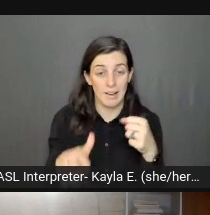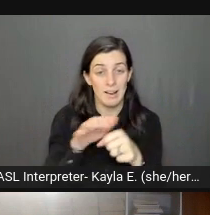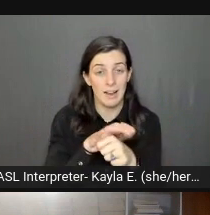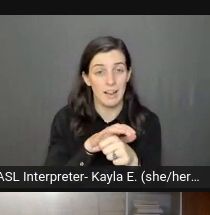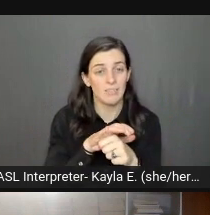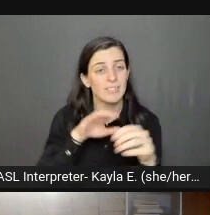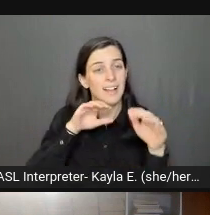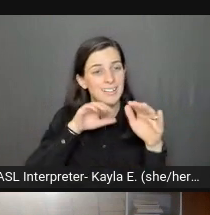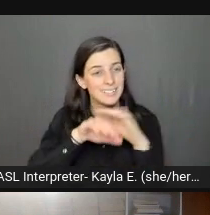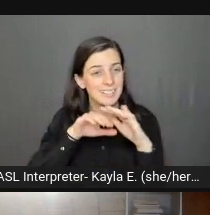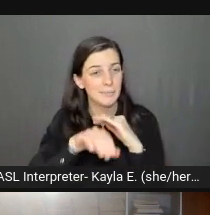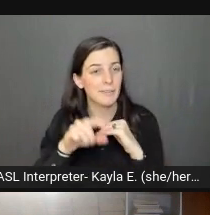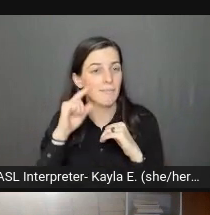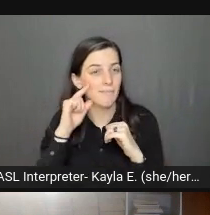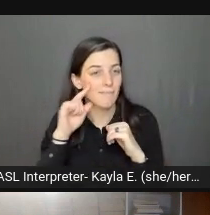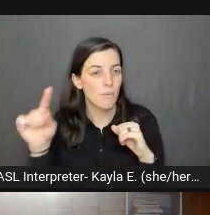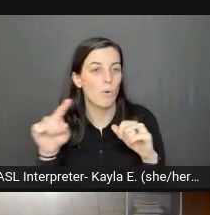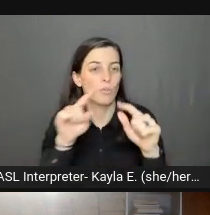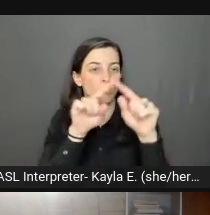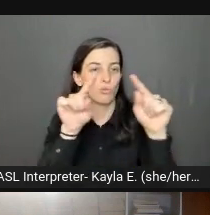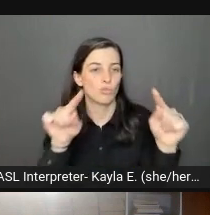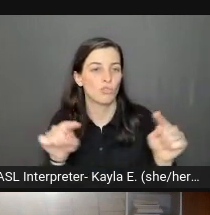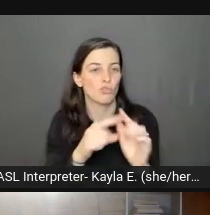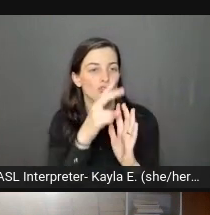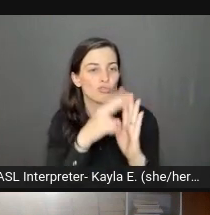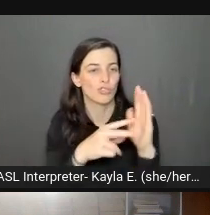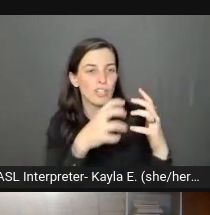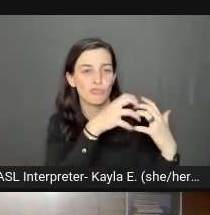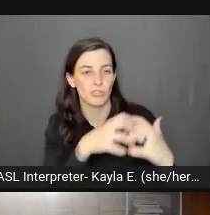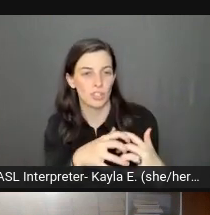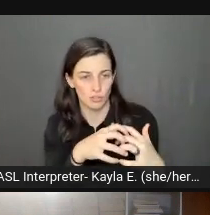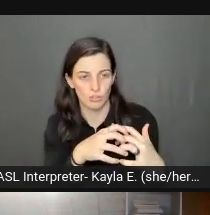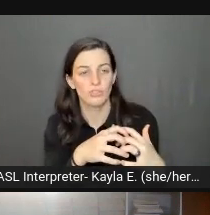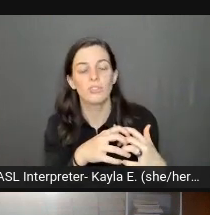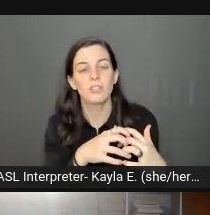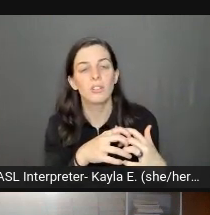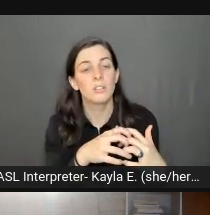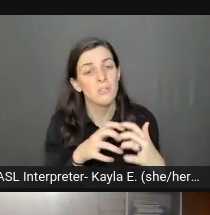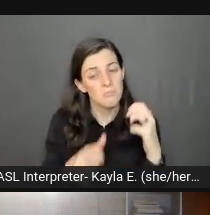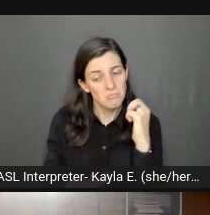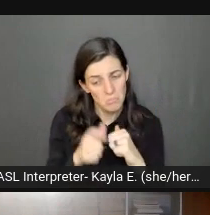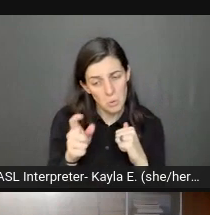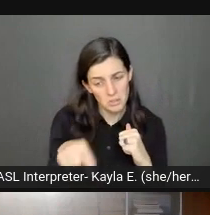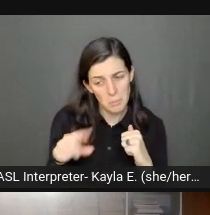for screen reader users, and most of them are blind or visually impaired.